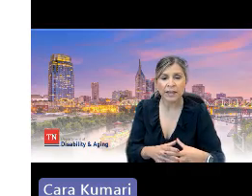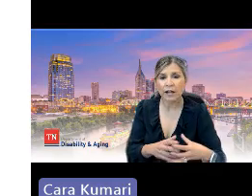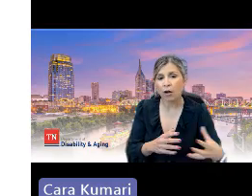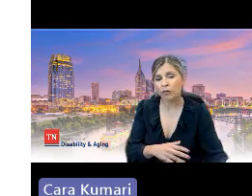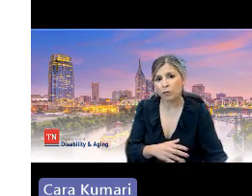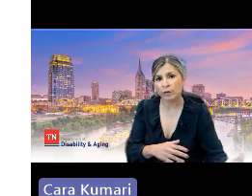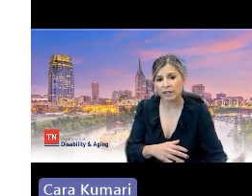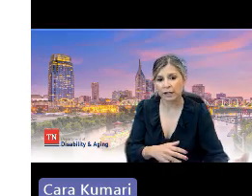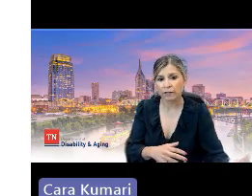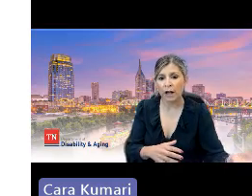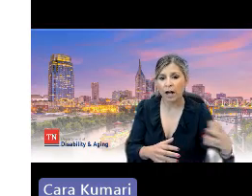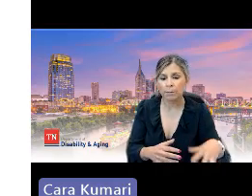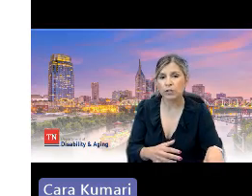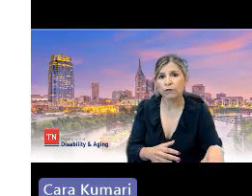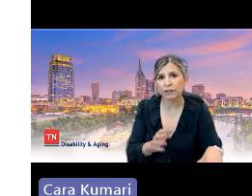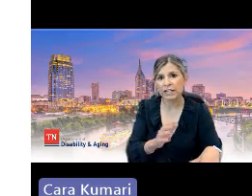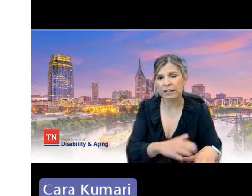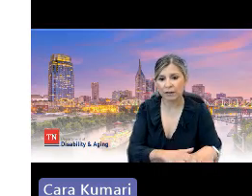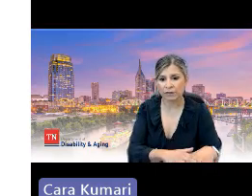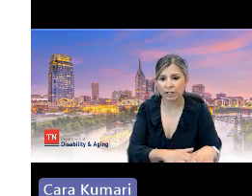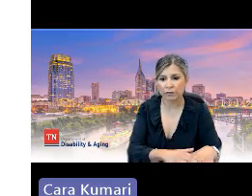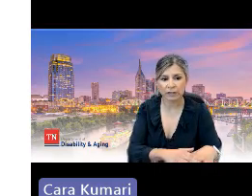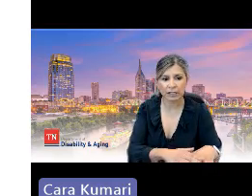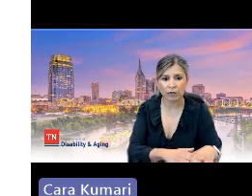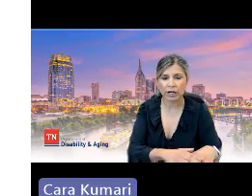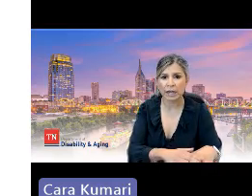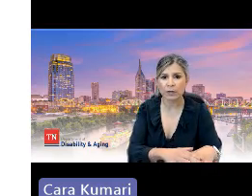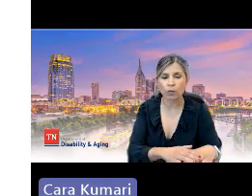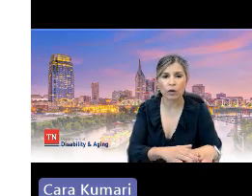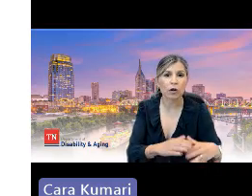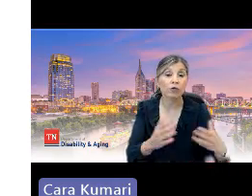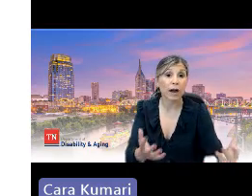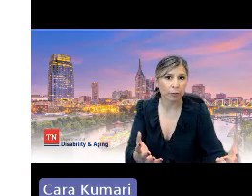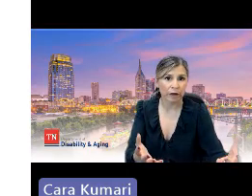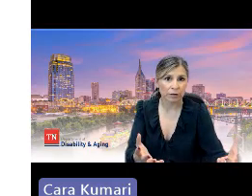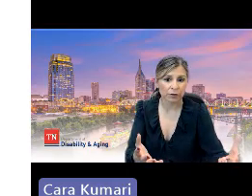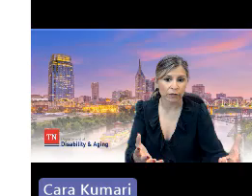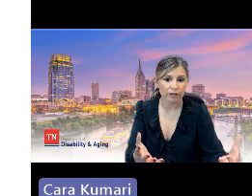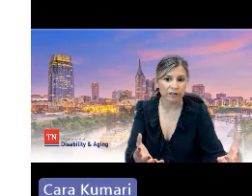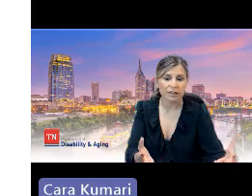And they also receive up to $15, 000 a year in what are called wrap around services.